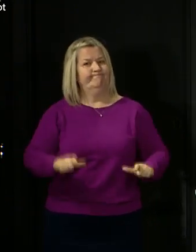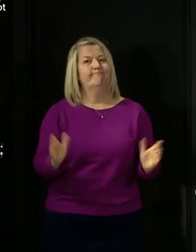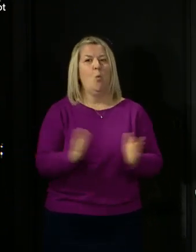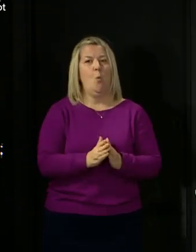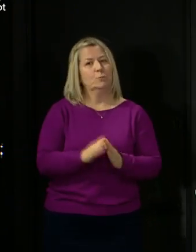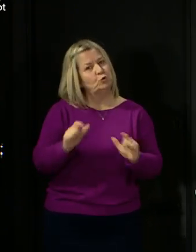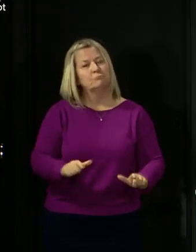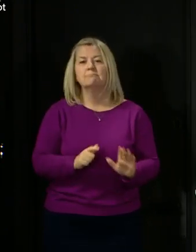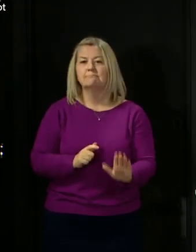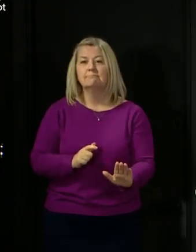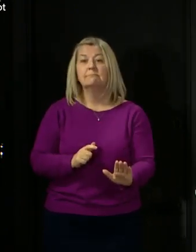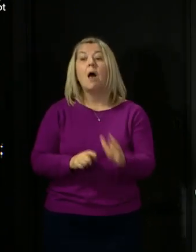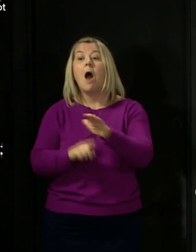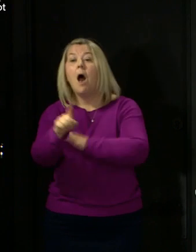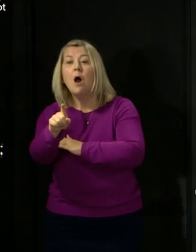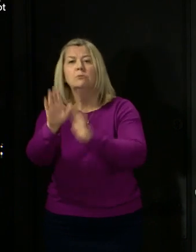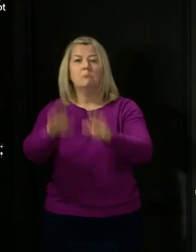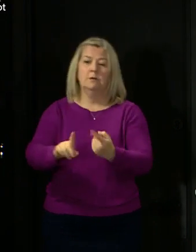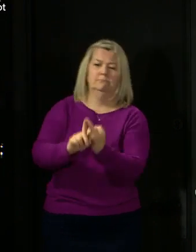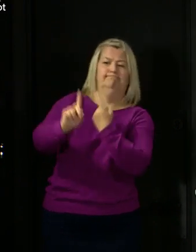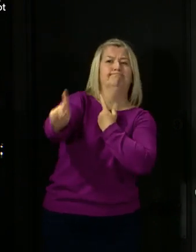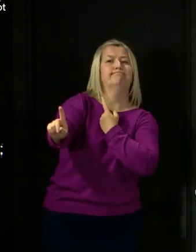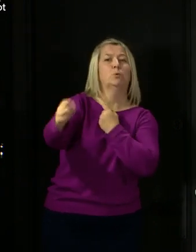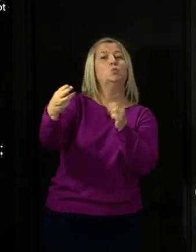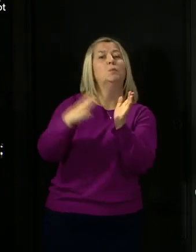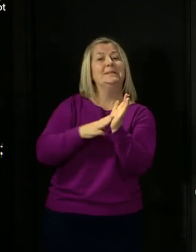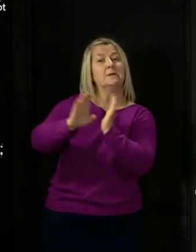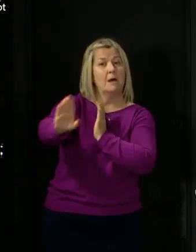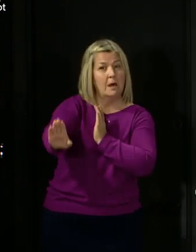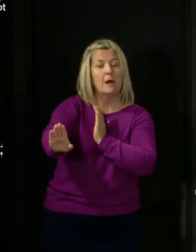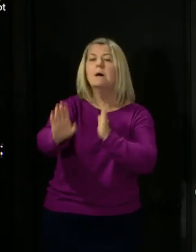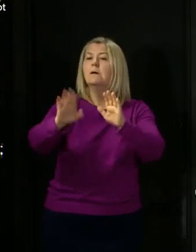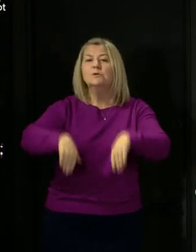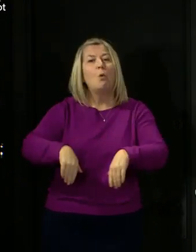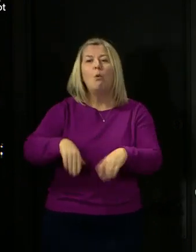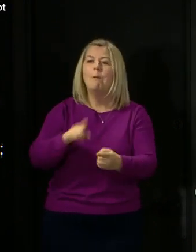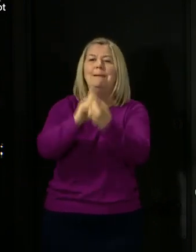If you do go out, you should stay more than two meters from other people, and you should not be meeting up with people from other households.